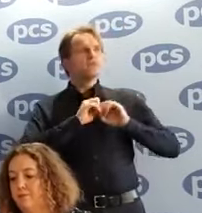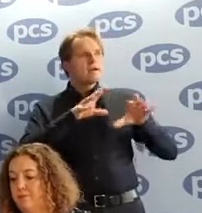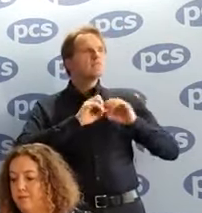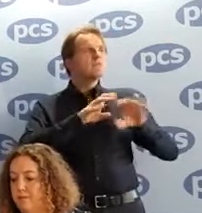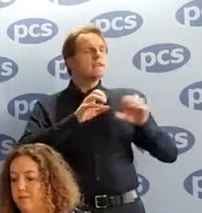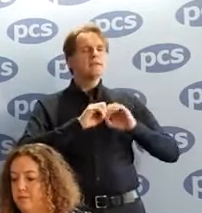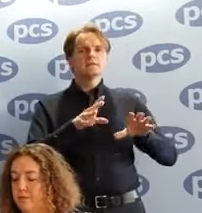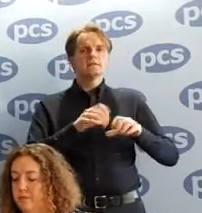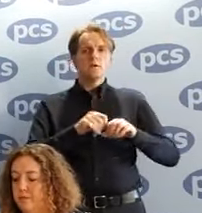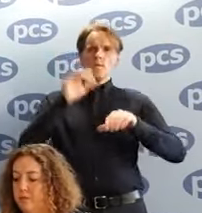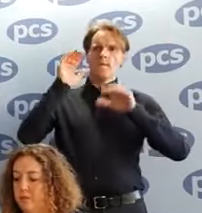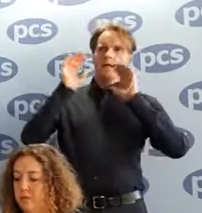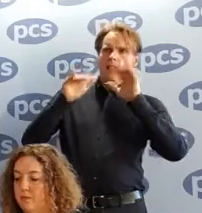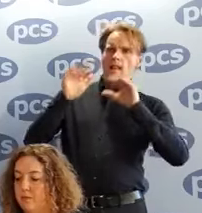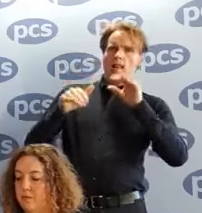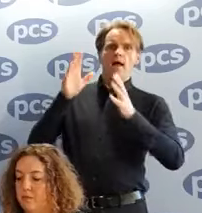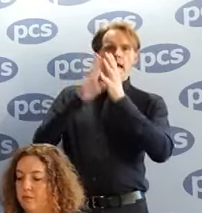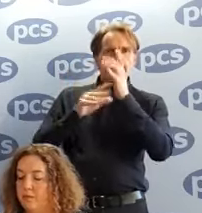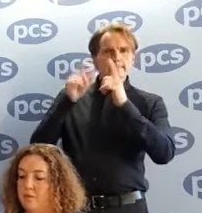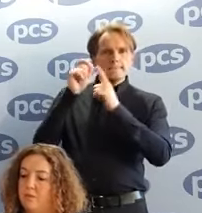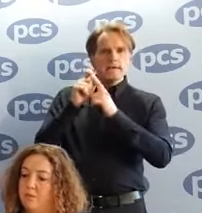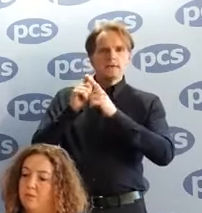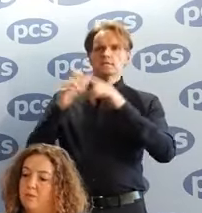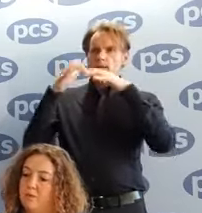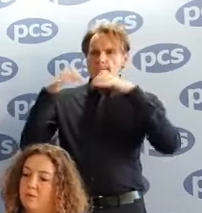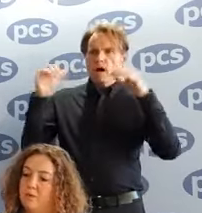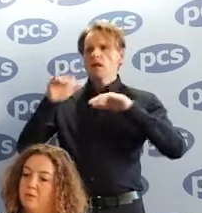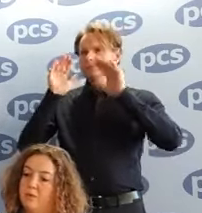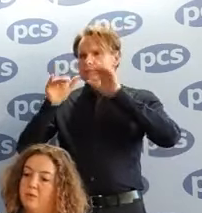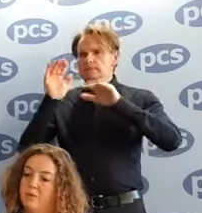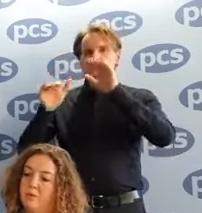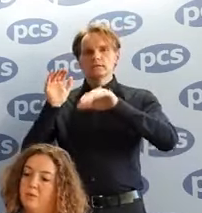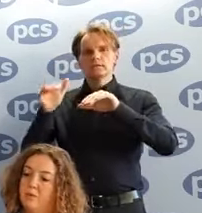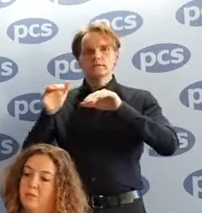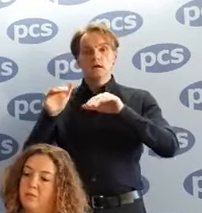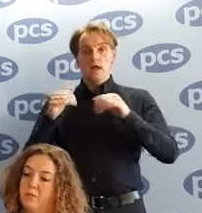going to politicians in Parliament, we have got coming to our conference the